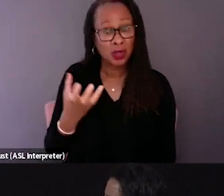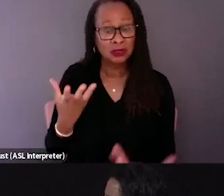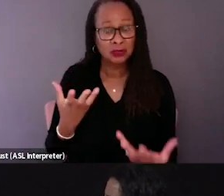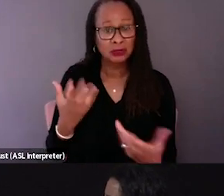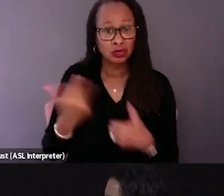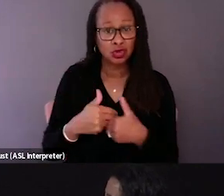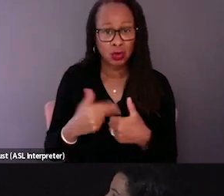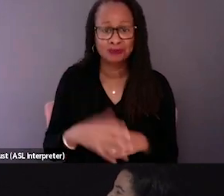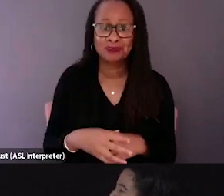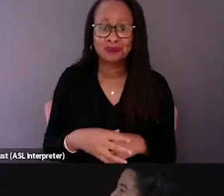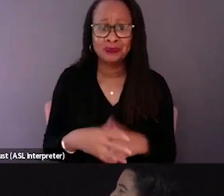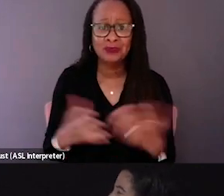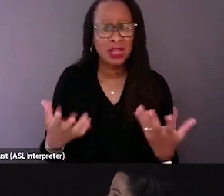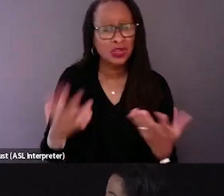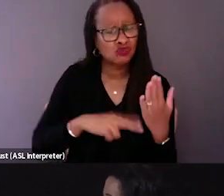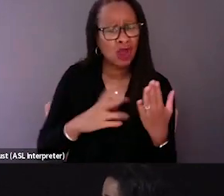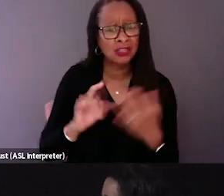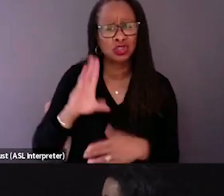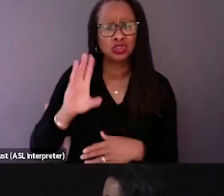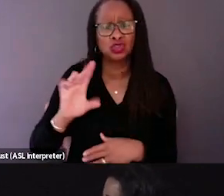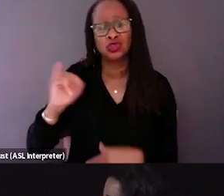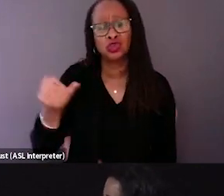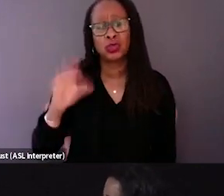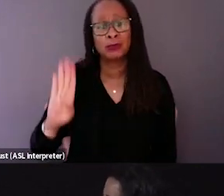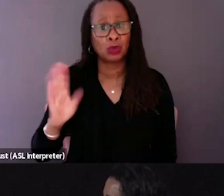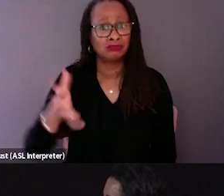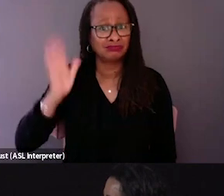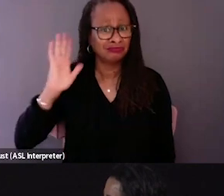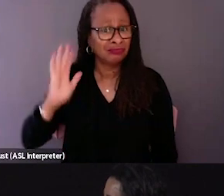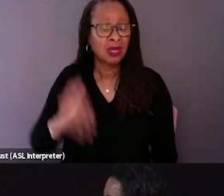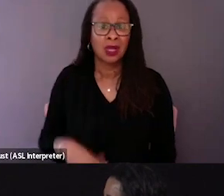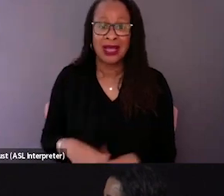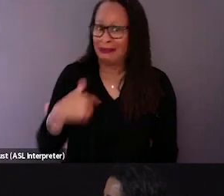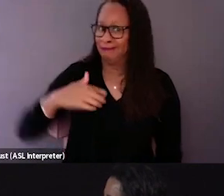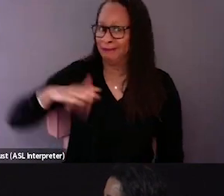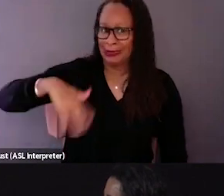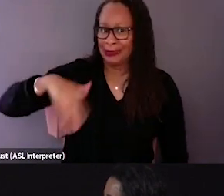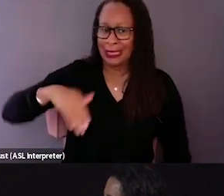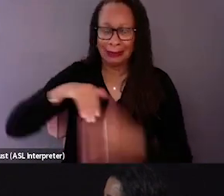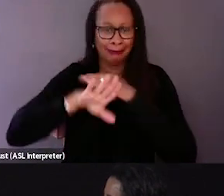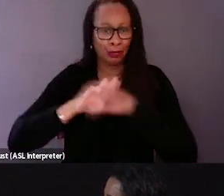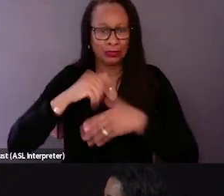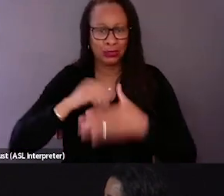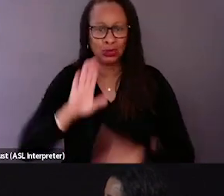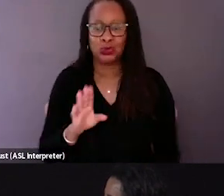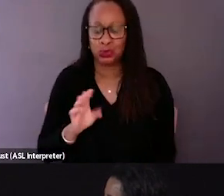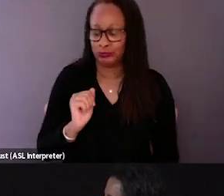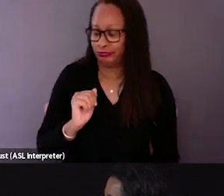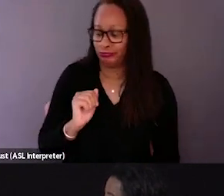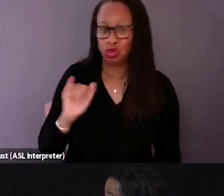I'm a late bloomer in every sense of the word. Unlike Davina, I didn't get my period until I was 16.